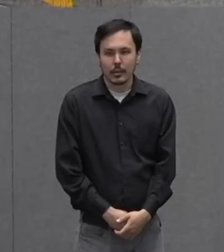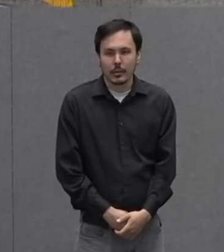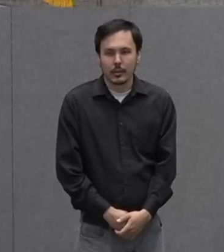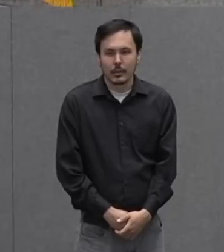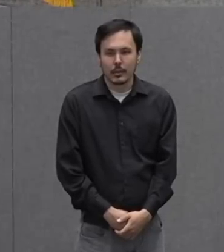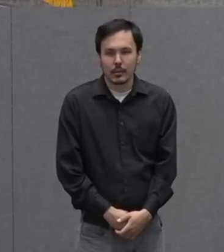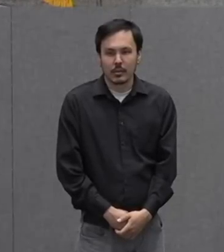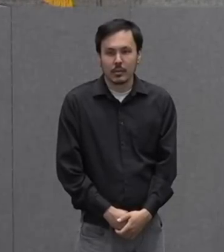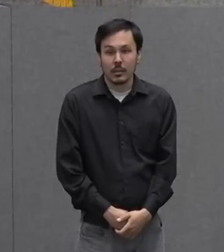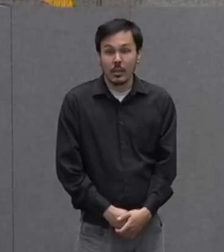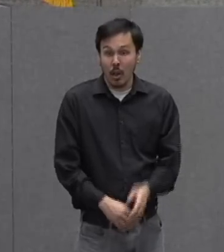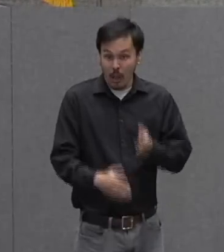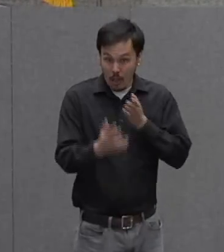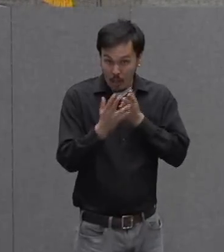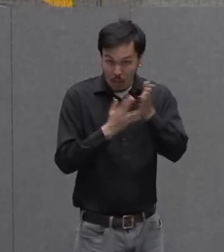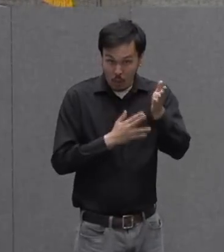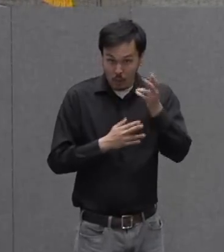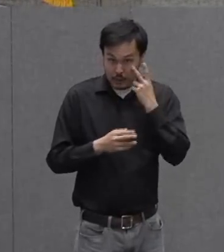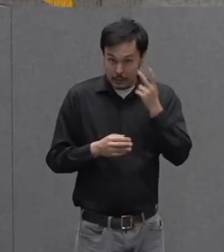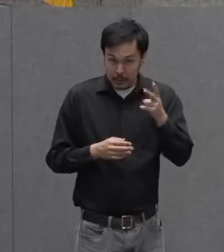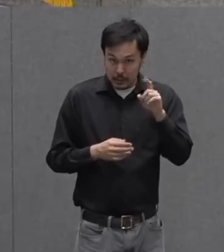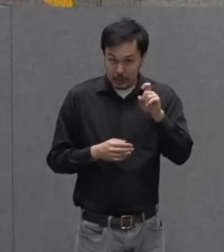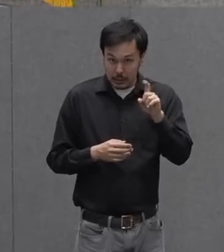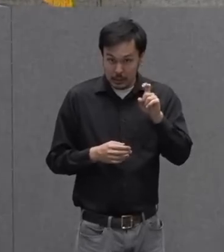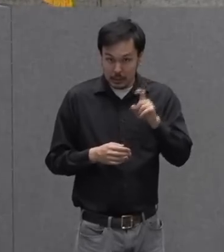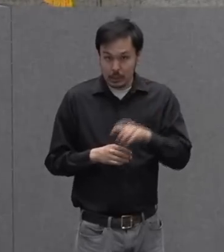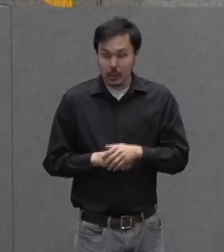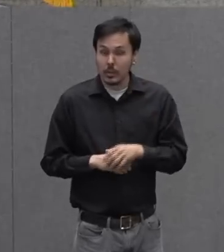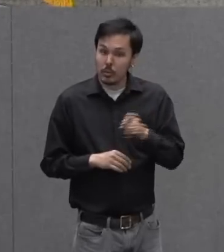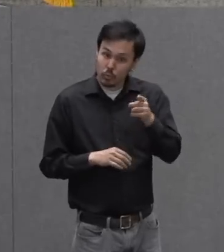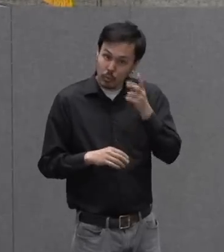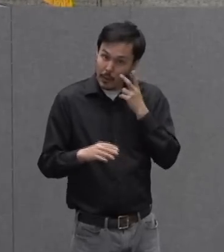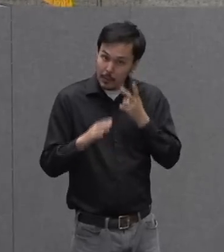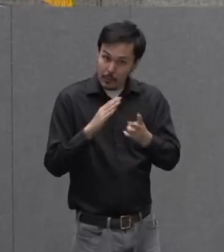Is it shining through? Is that what you predicted? Where you right?